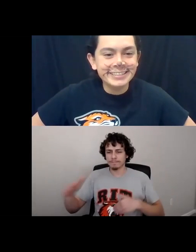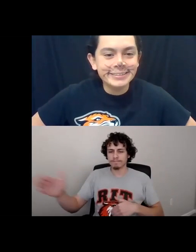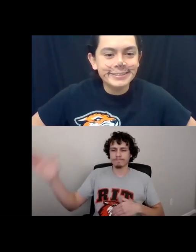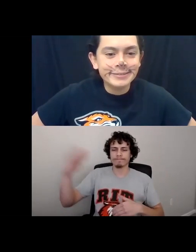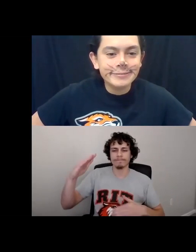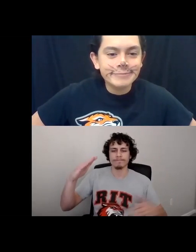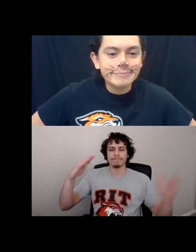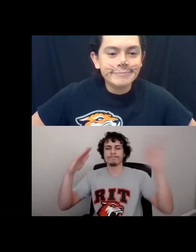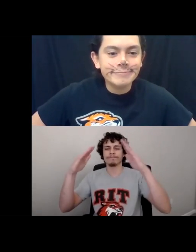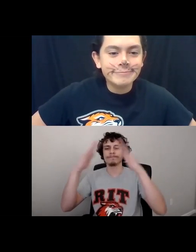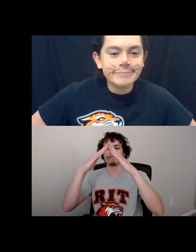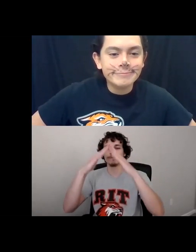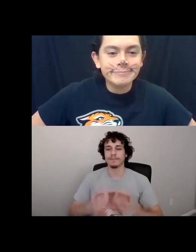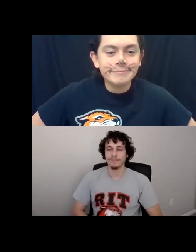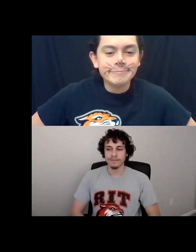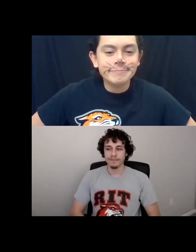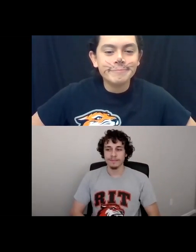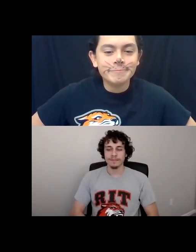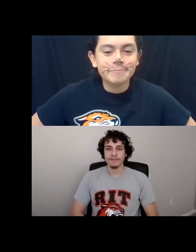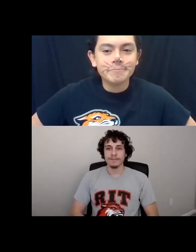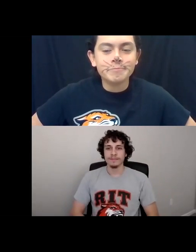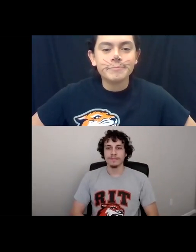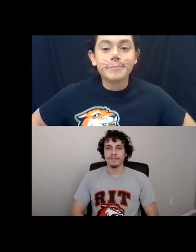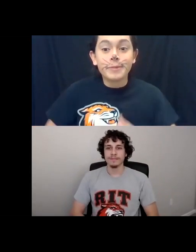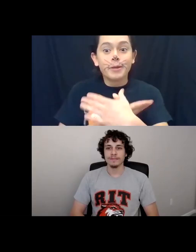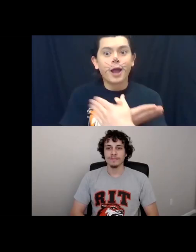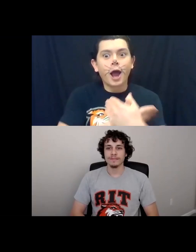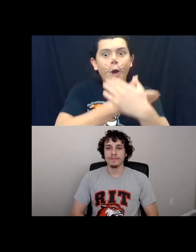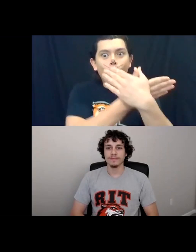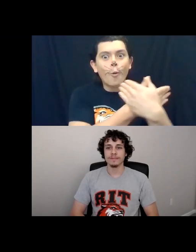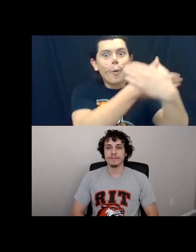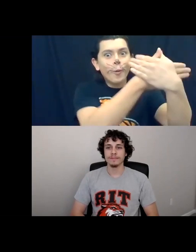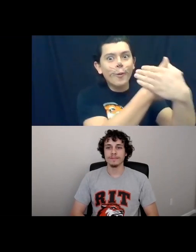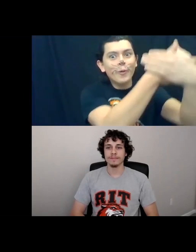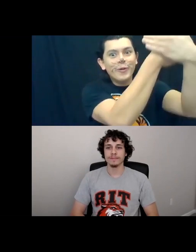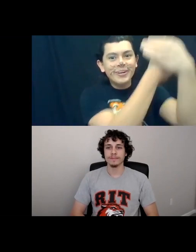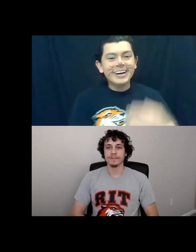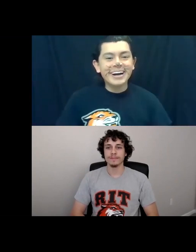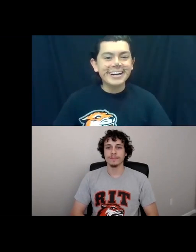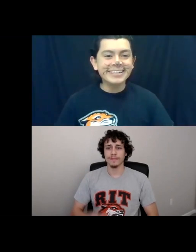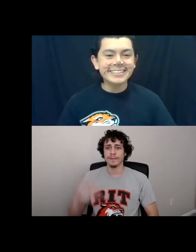putting up a house. Ronald: Butterfly!